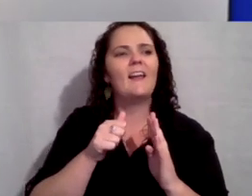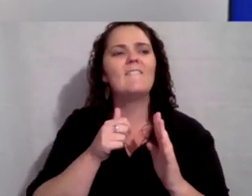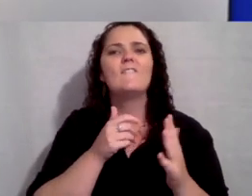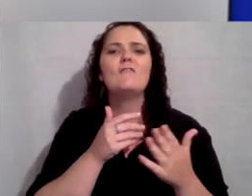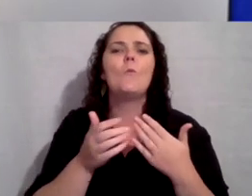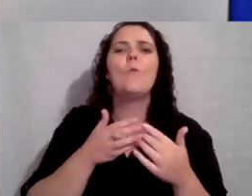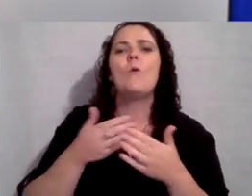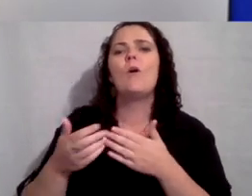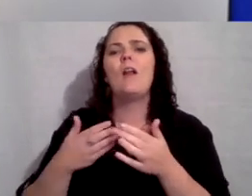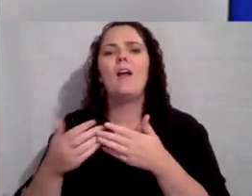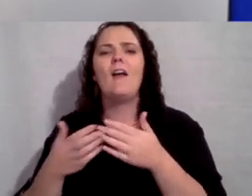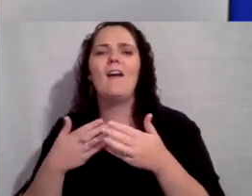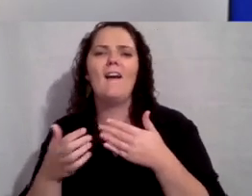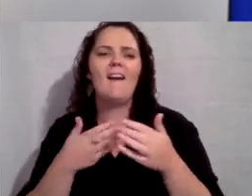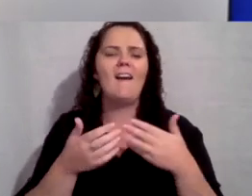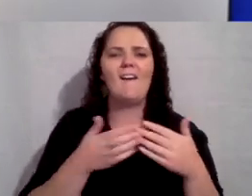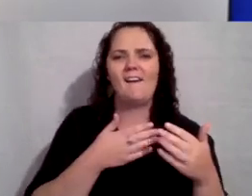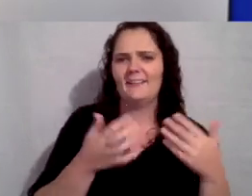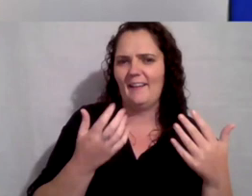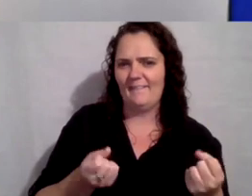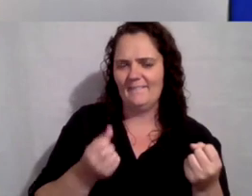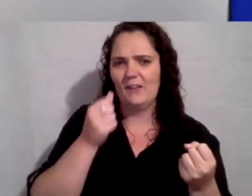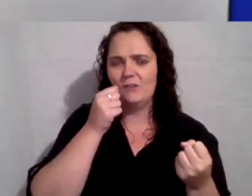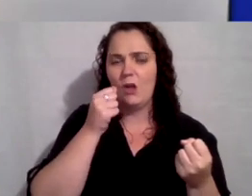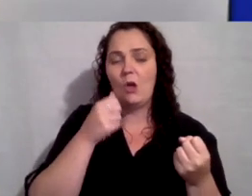very loose chronology, I hesitate to even say that but we started Yesterday's